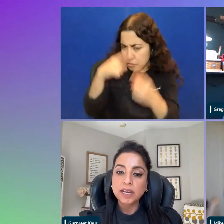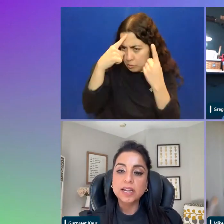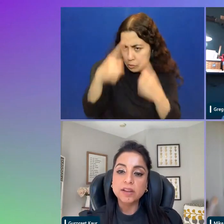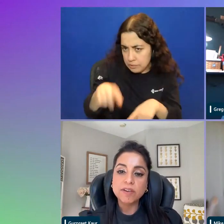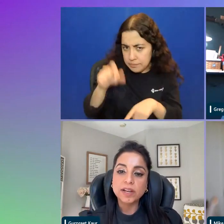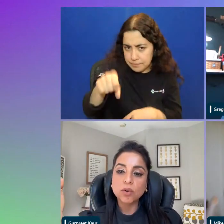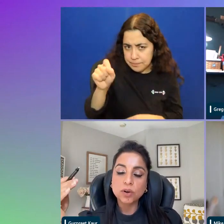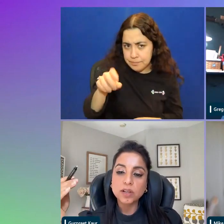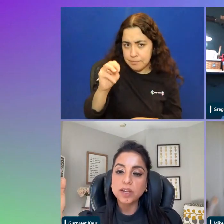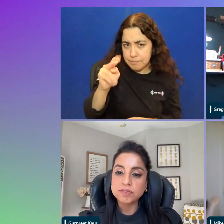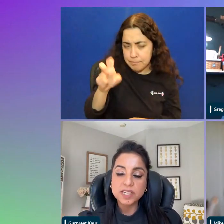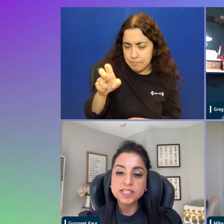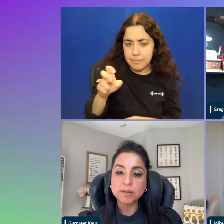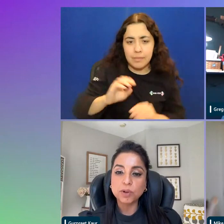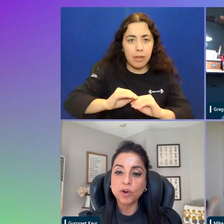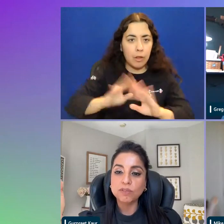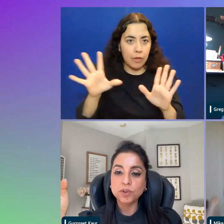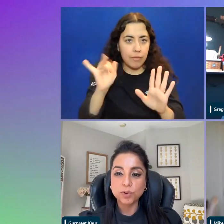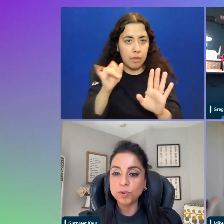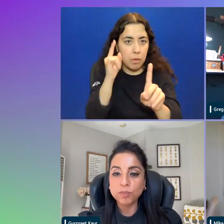Lainey Feingold gives the example of, you know, blueberry